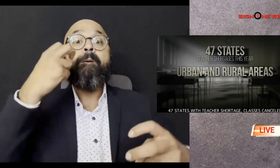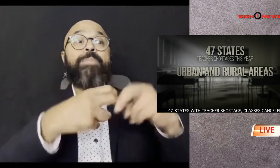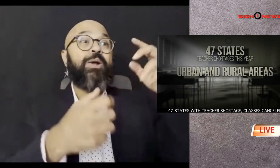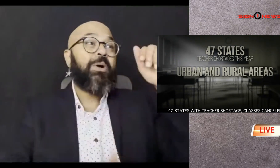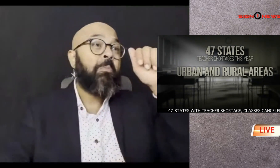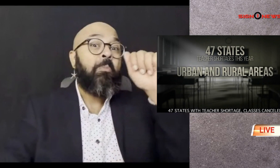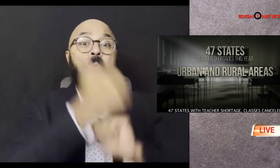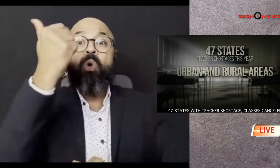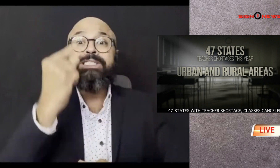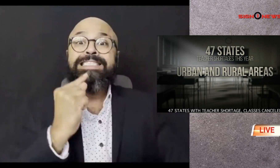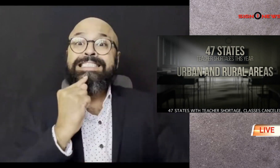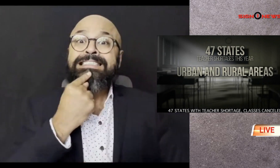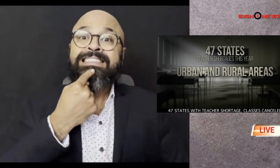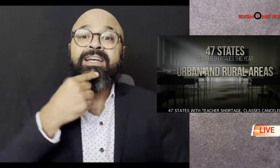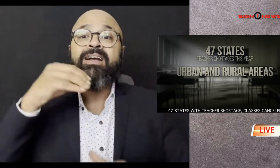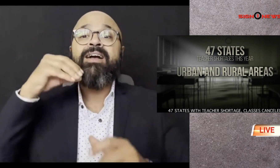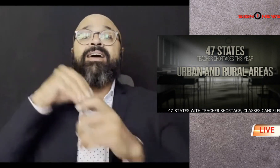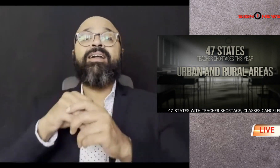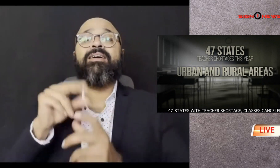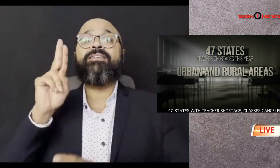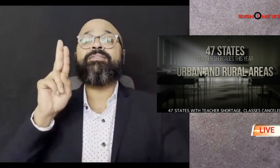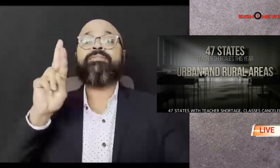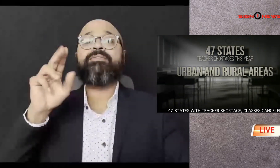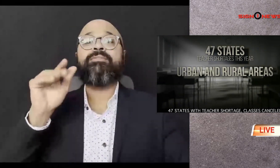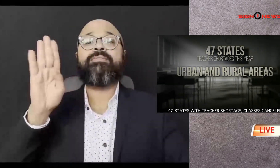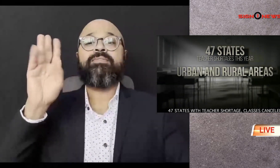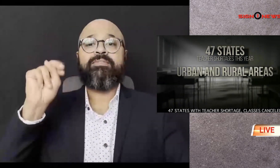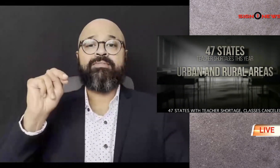And the problem is most severe in urban and rural areas.